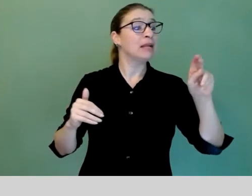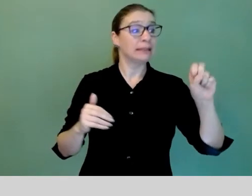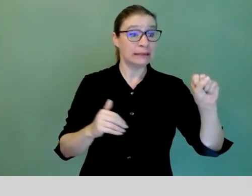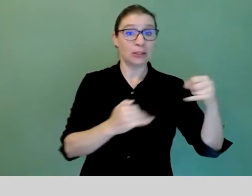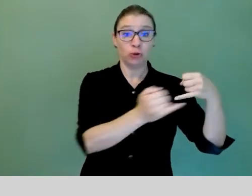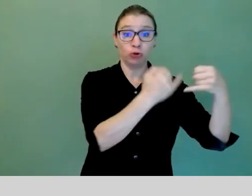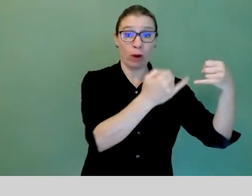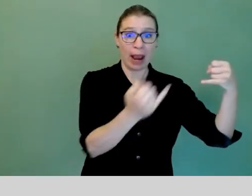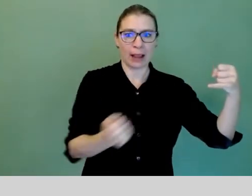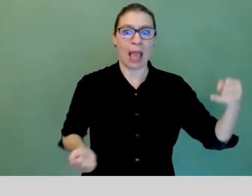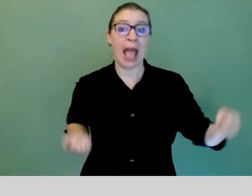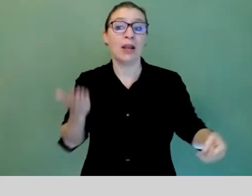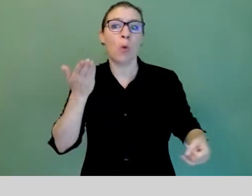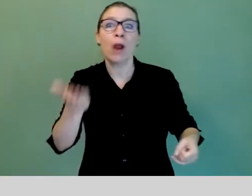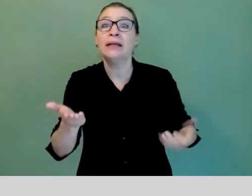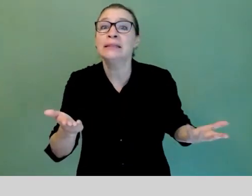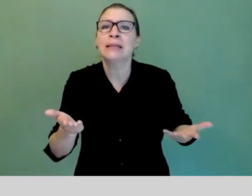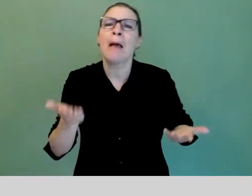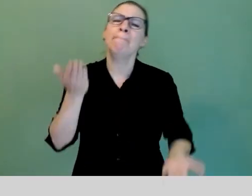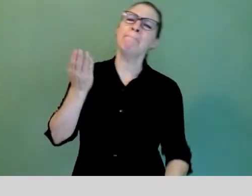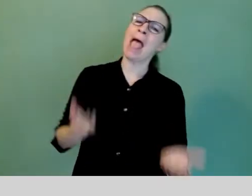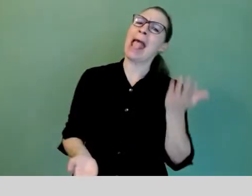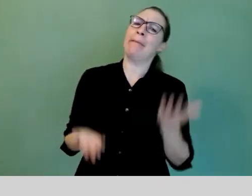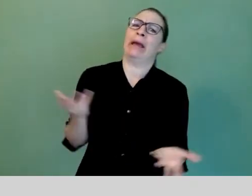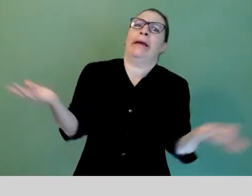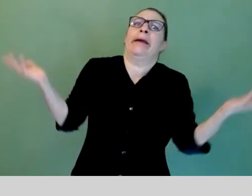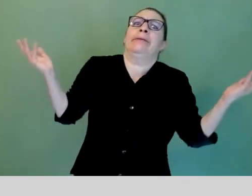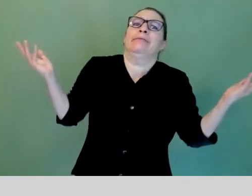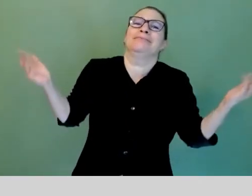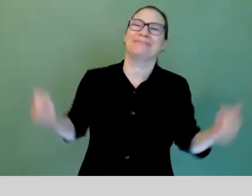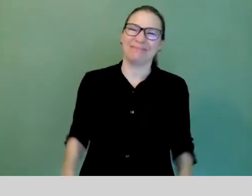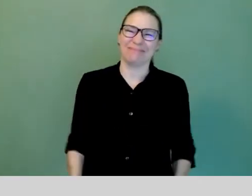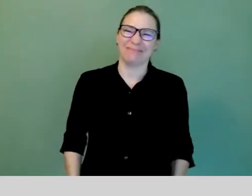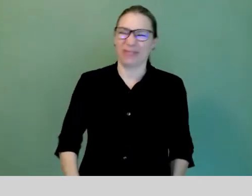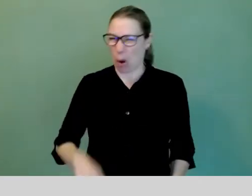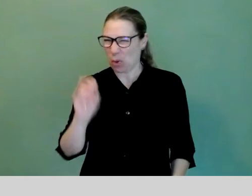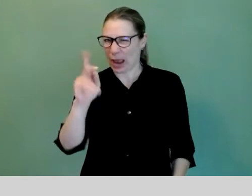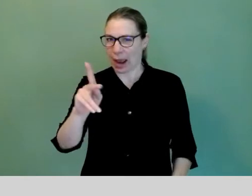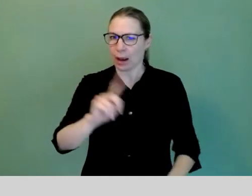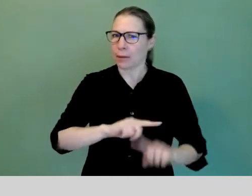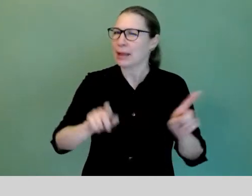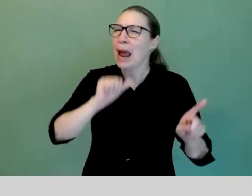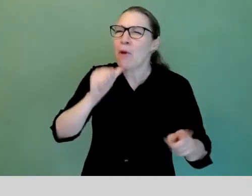and it raises a Maybe. Okay, but I'm not quite done.